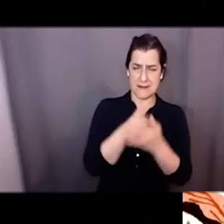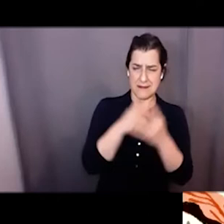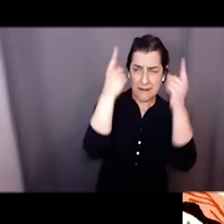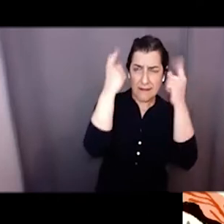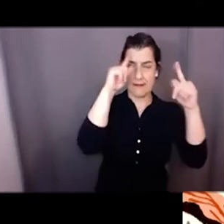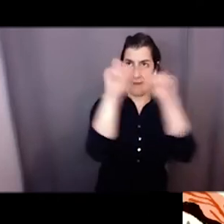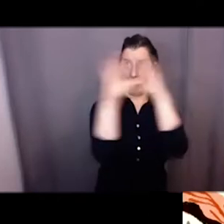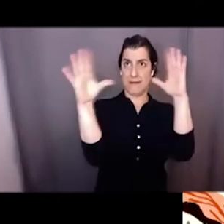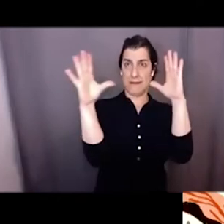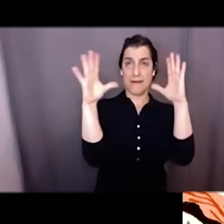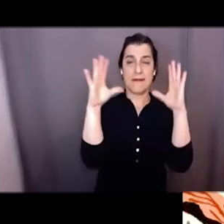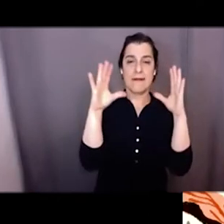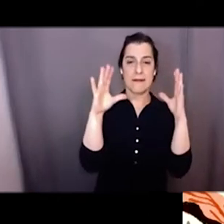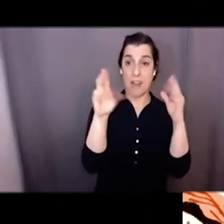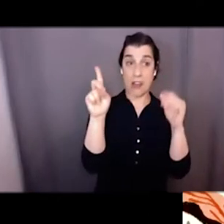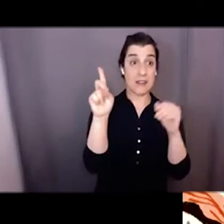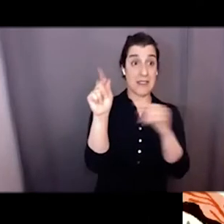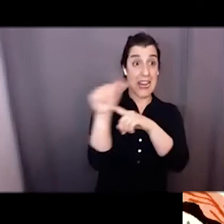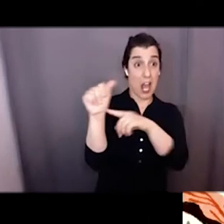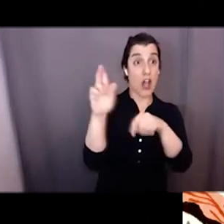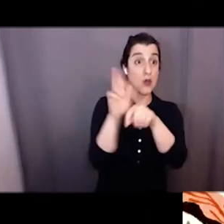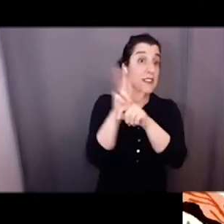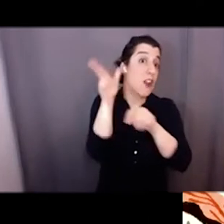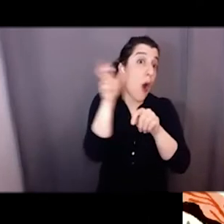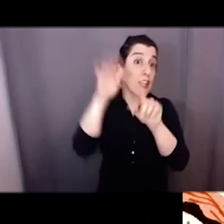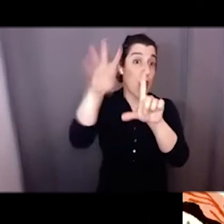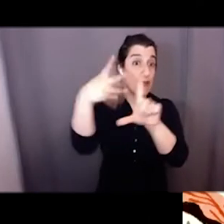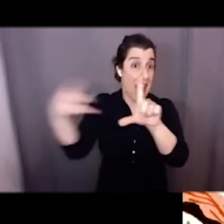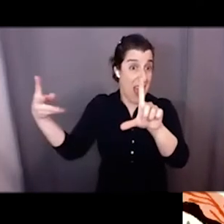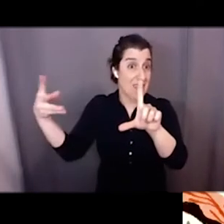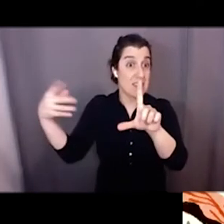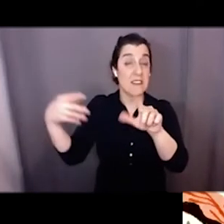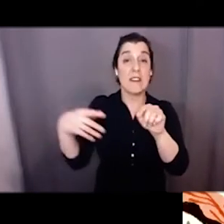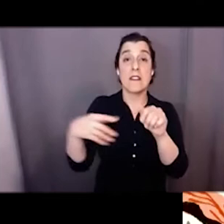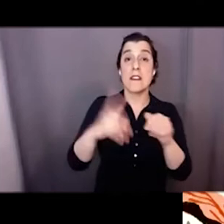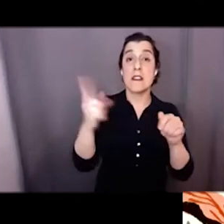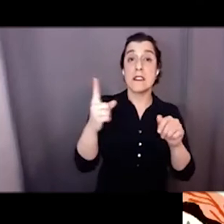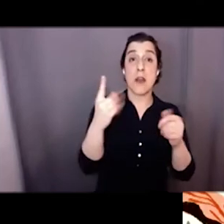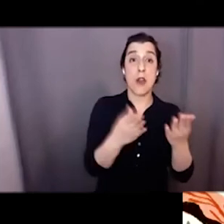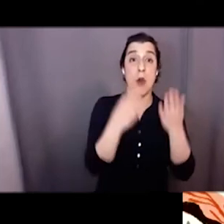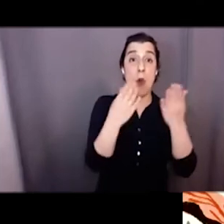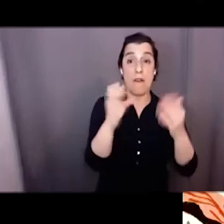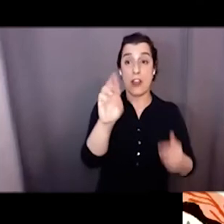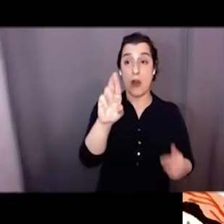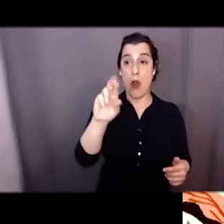on data using audio graphs, um, someone's offering or a gummy, um, verbally described.